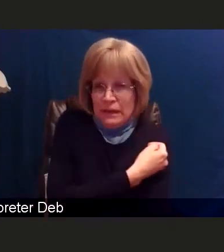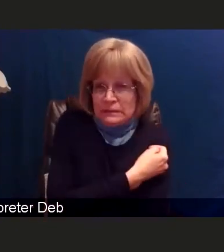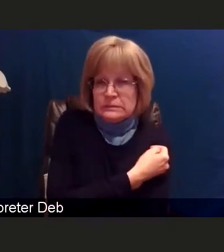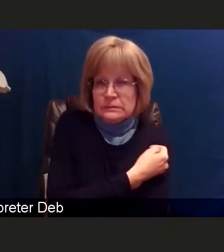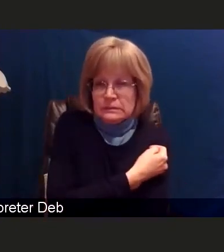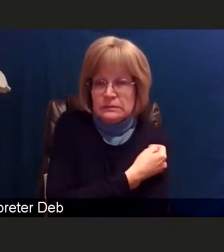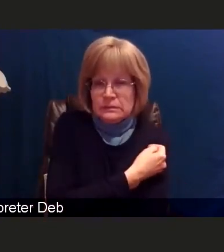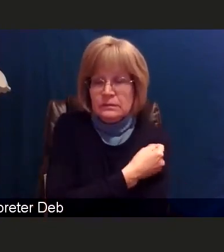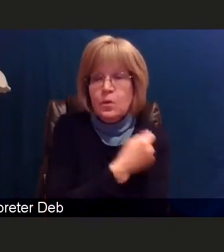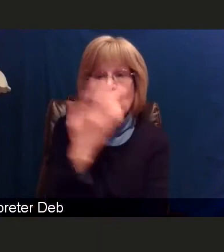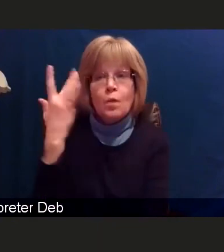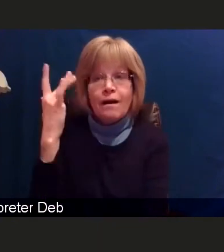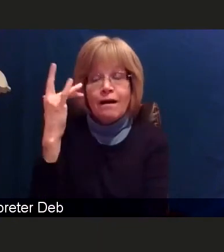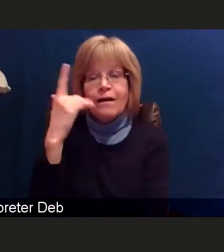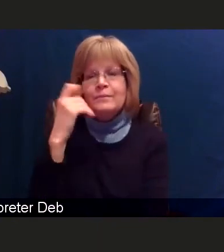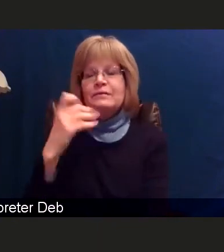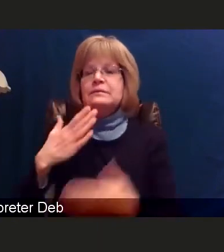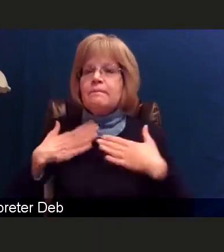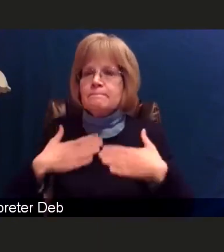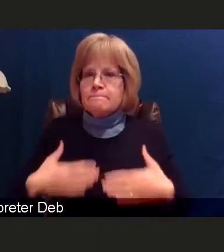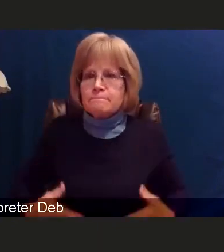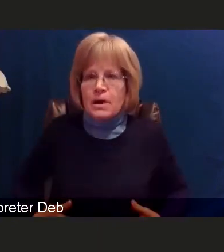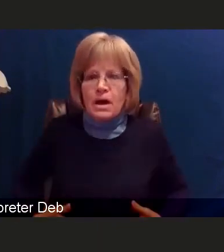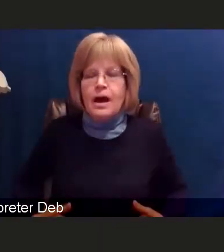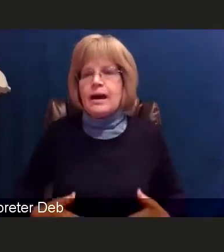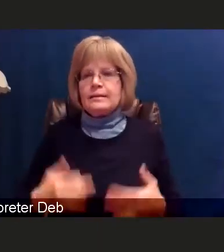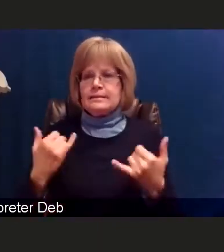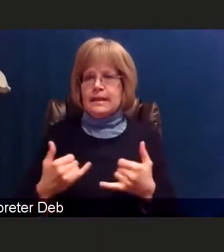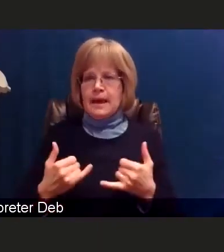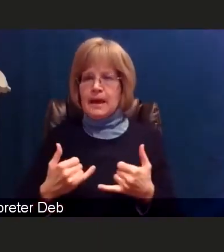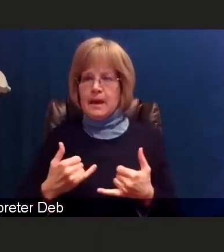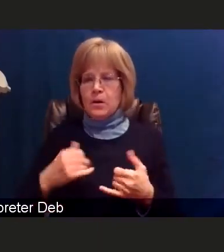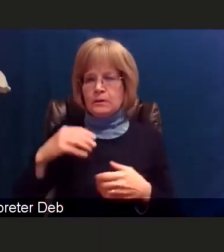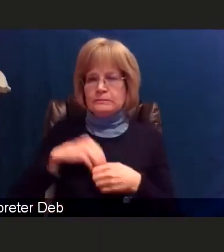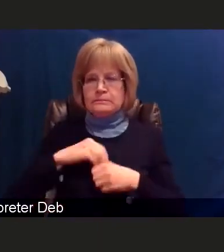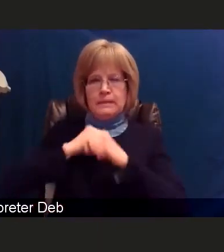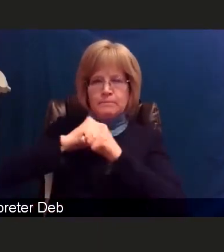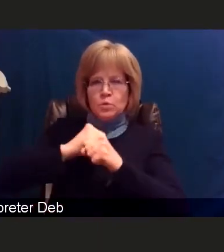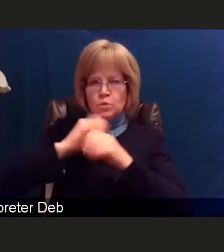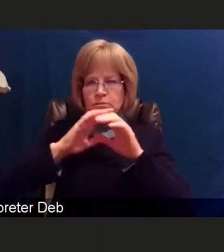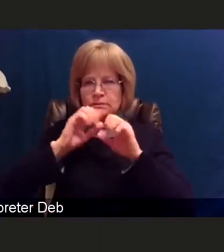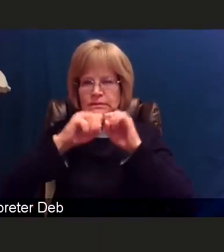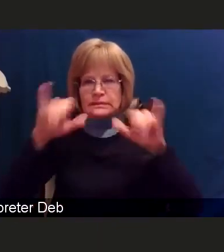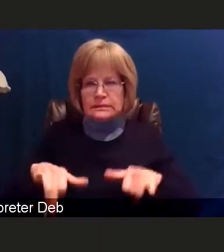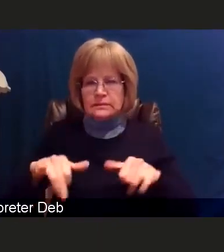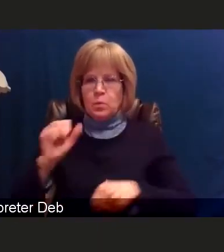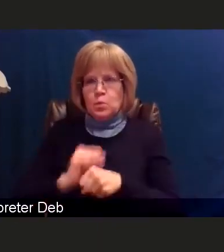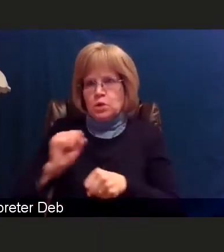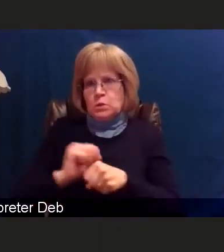because your immune system has boosted up. It's now active. And unfortunately, when that happens